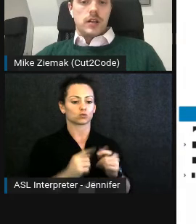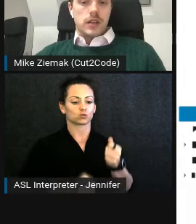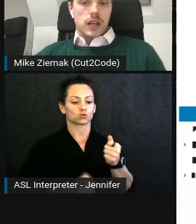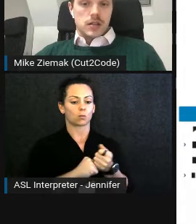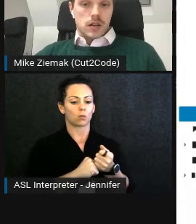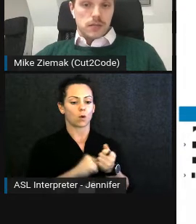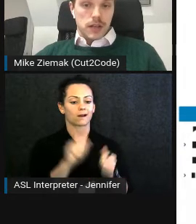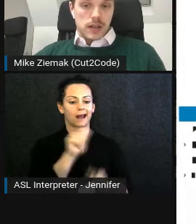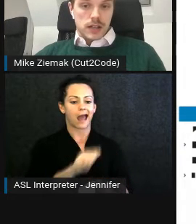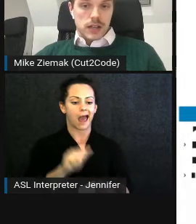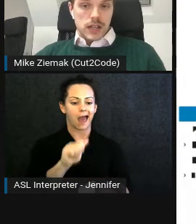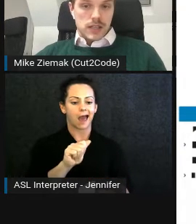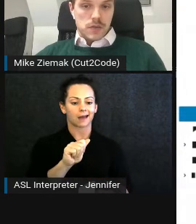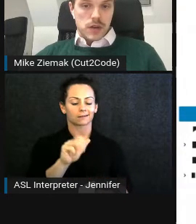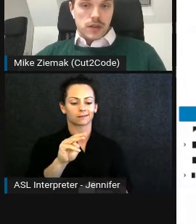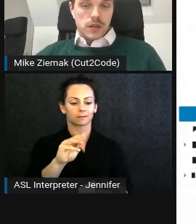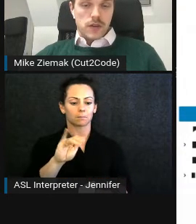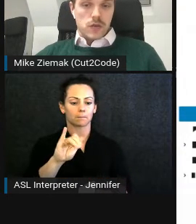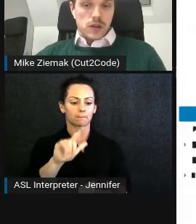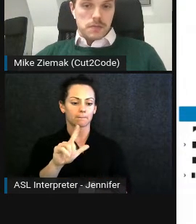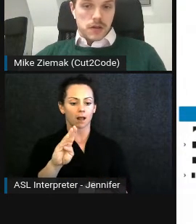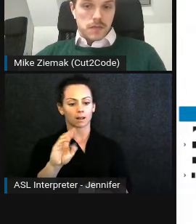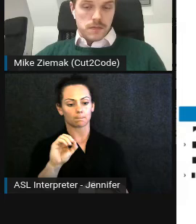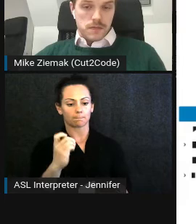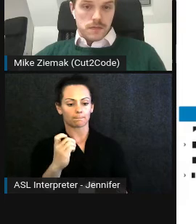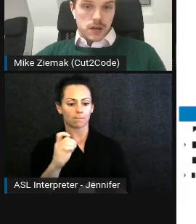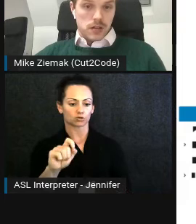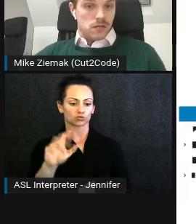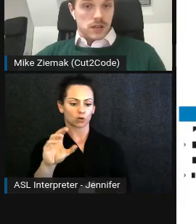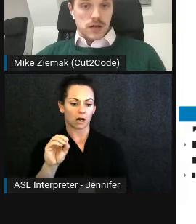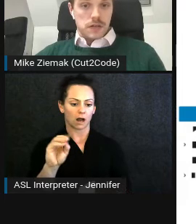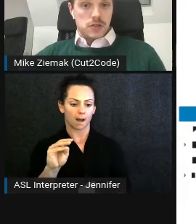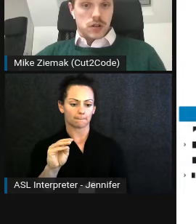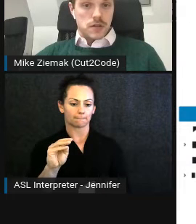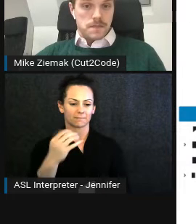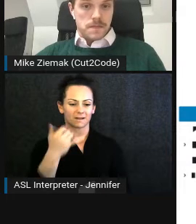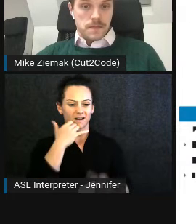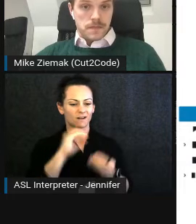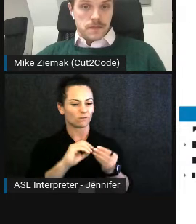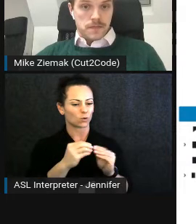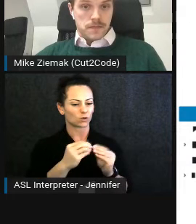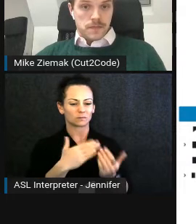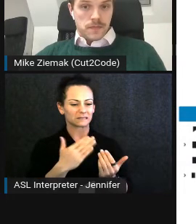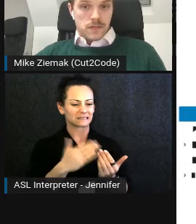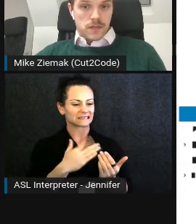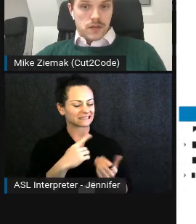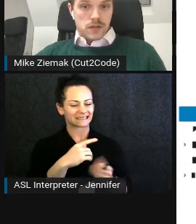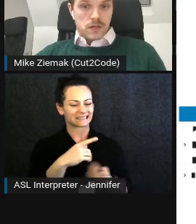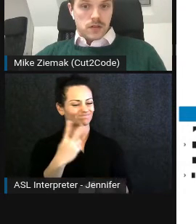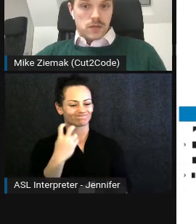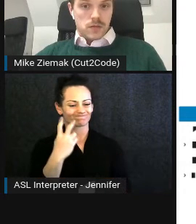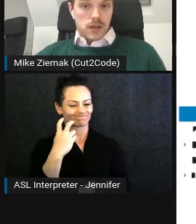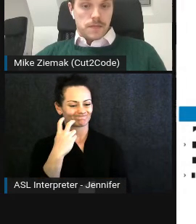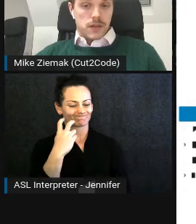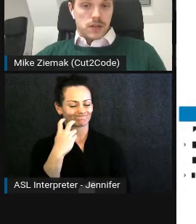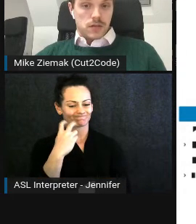I don't think it's going to be that easy with the phone number, but let's give it a try.